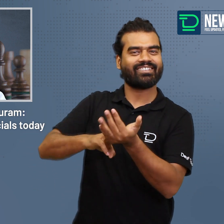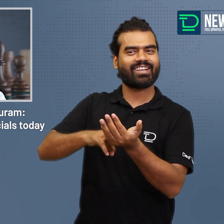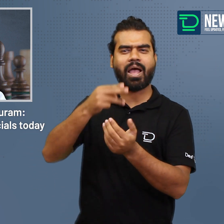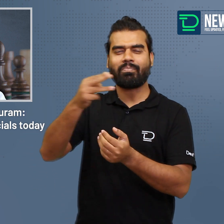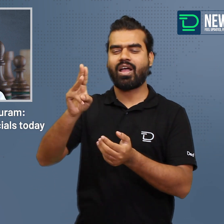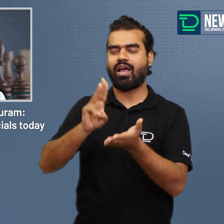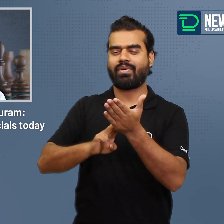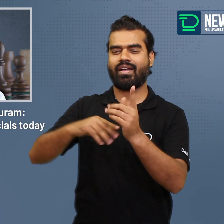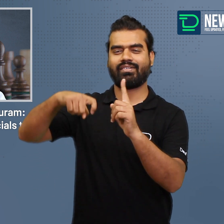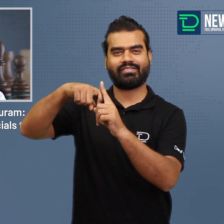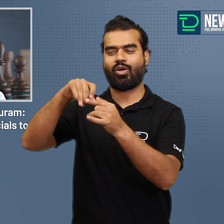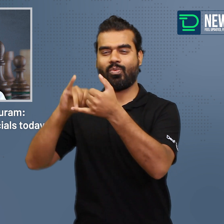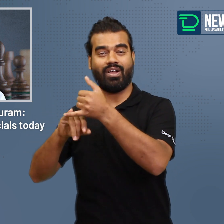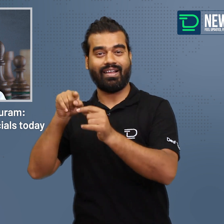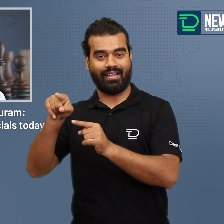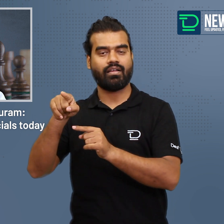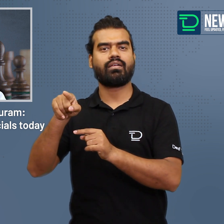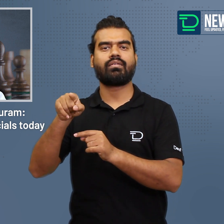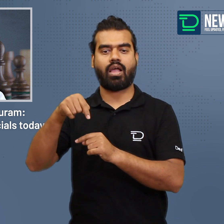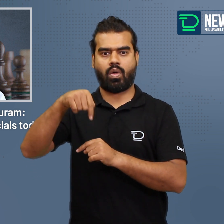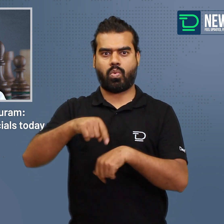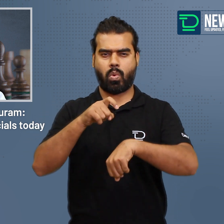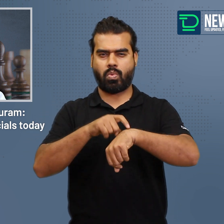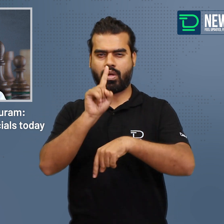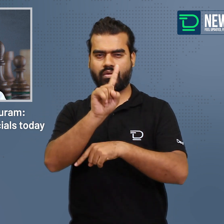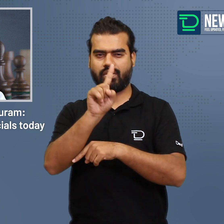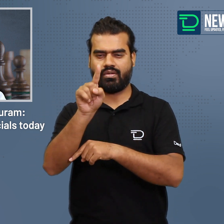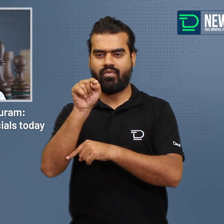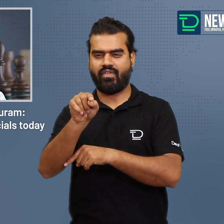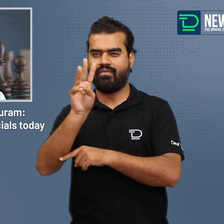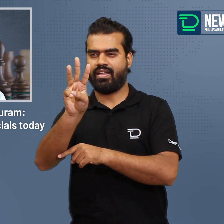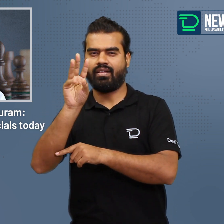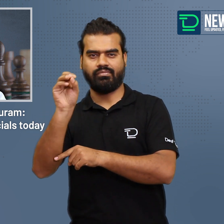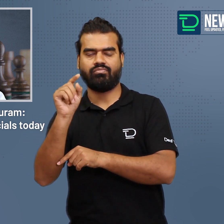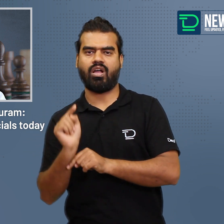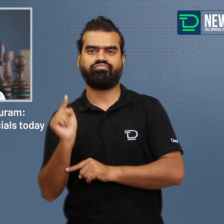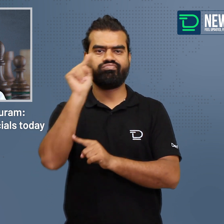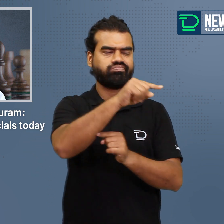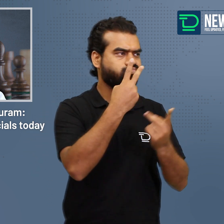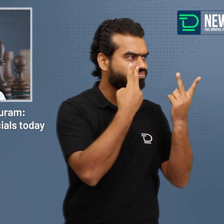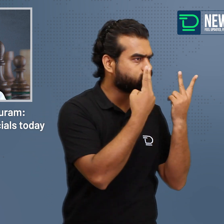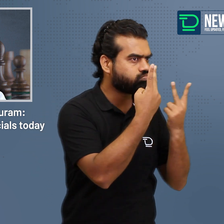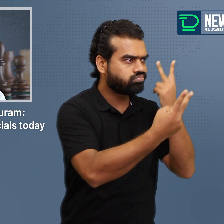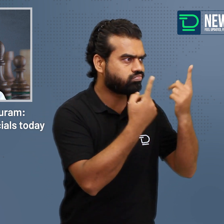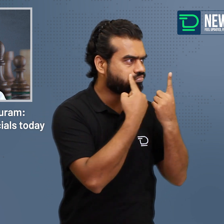In this situation today at 11.30 am, Chief Minister M.K. Stalin came to